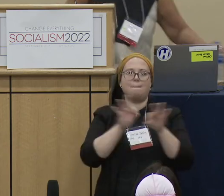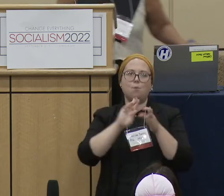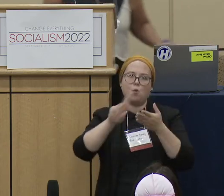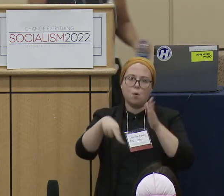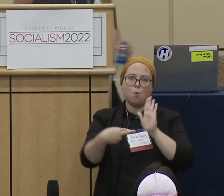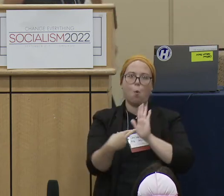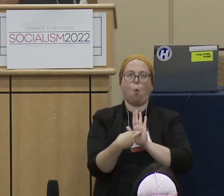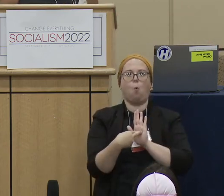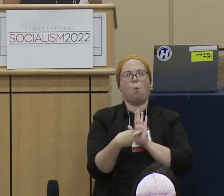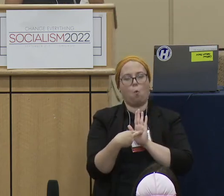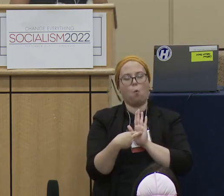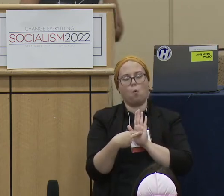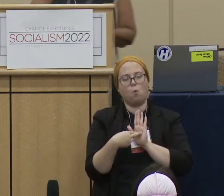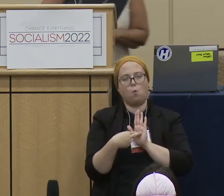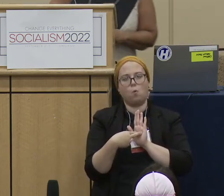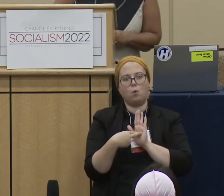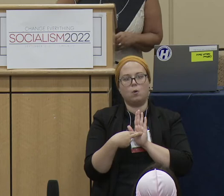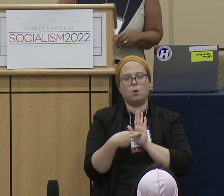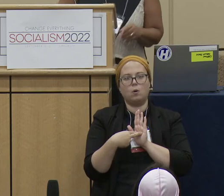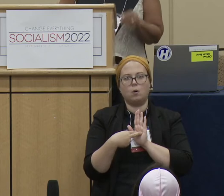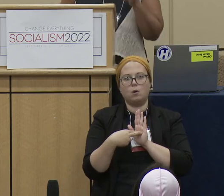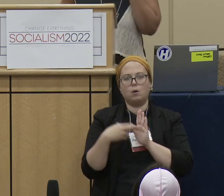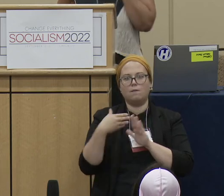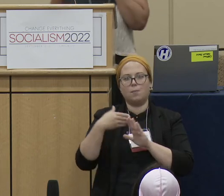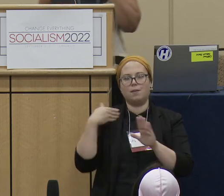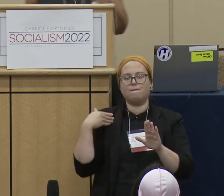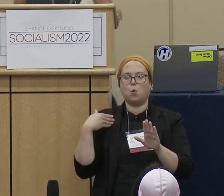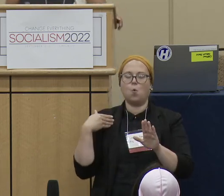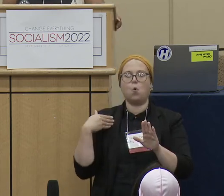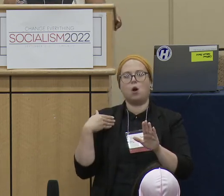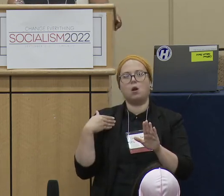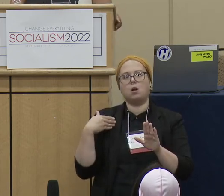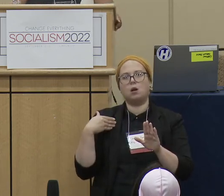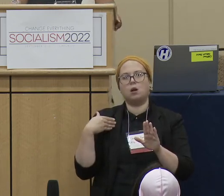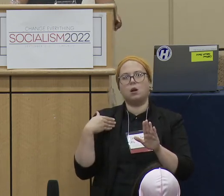feminism has had a critical role to play, even before --